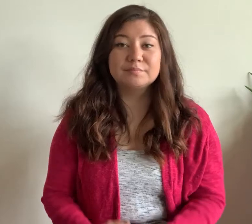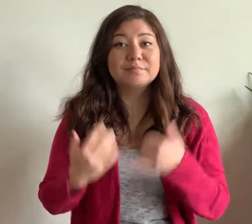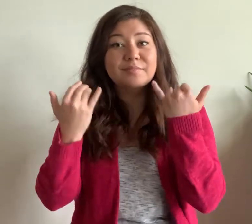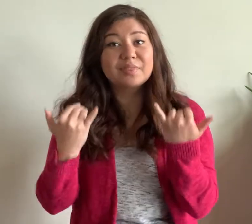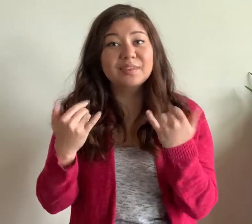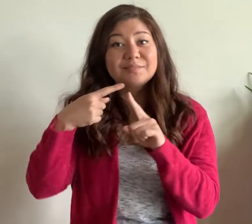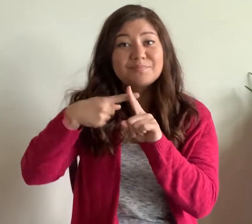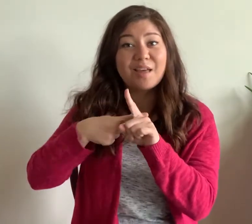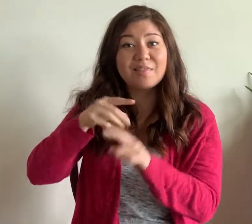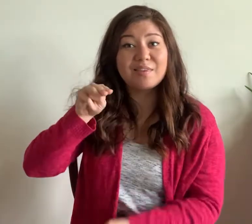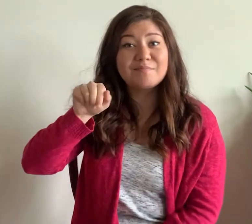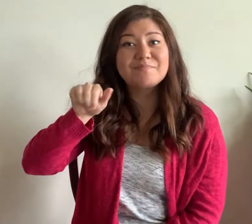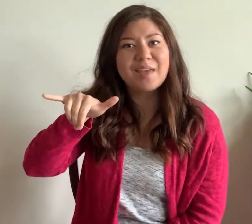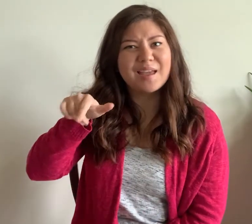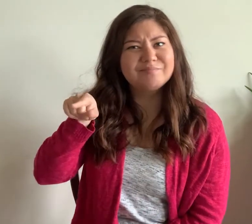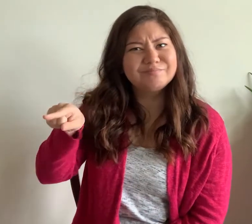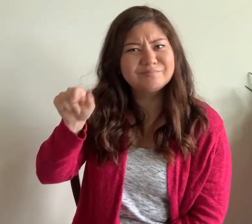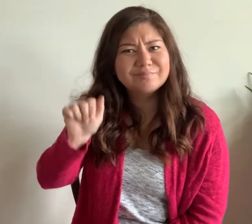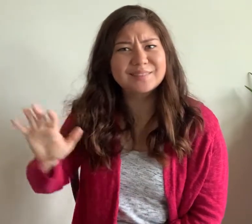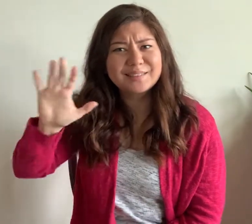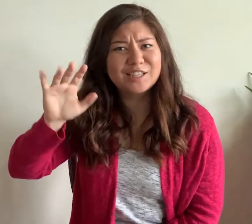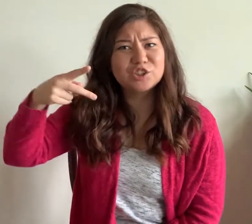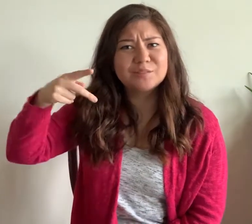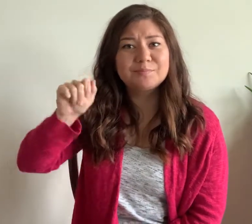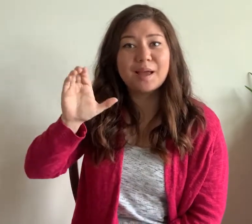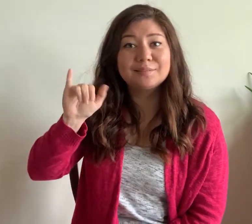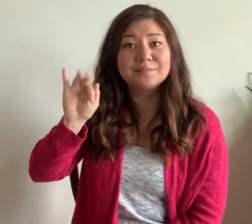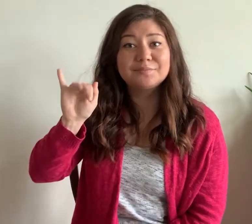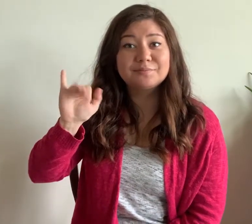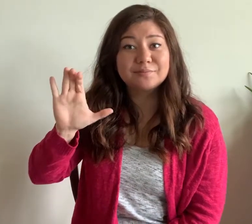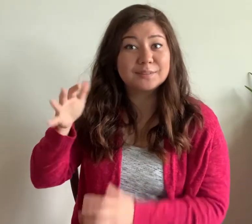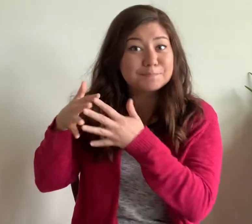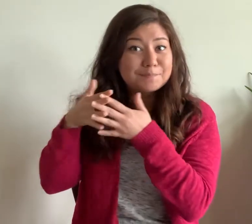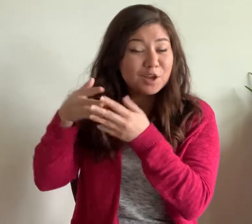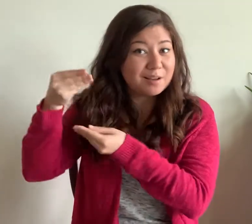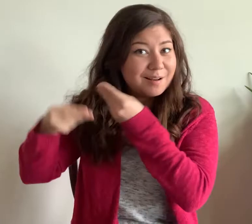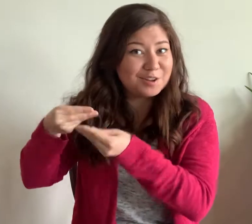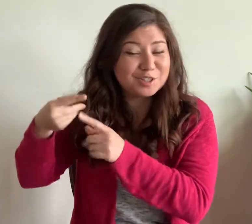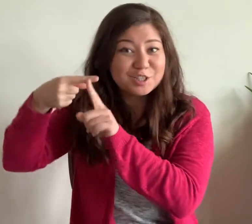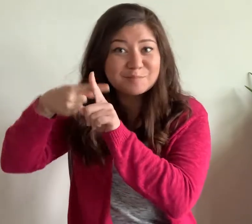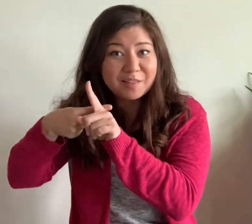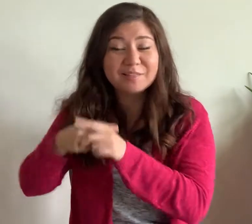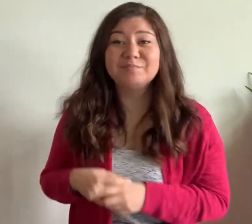The month of May is Asian & Pacific American Heritage Month.